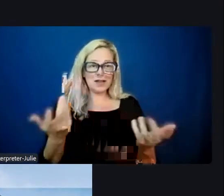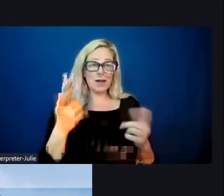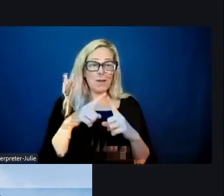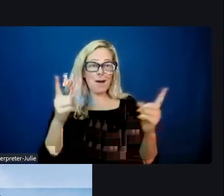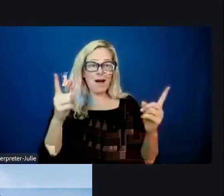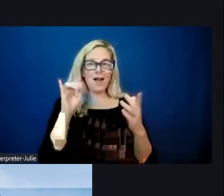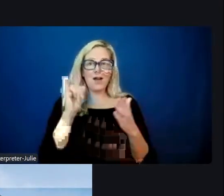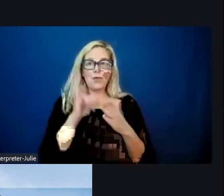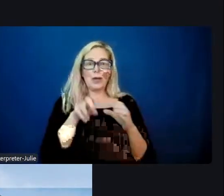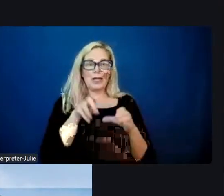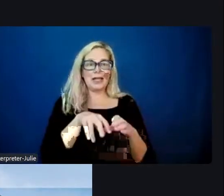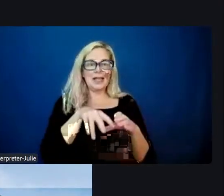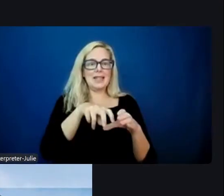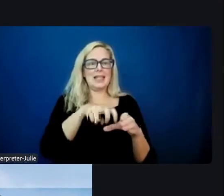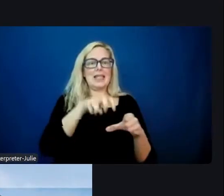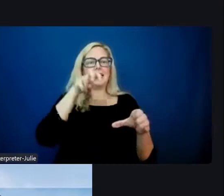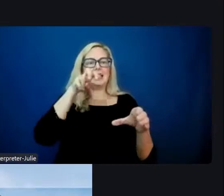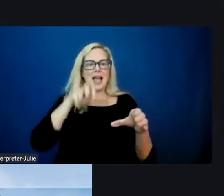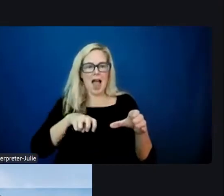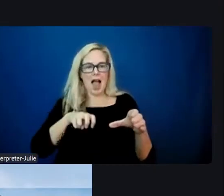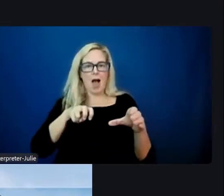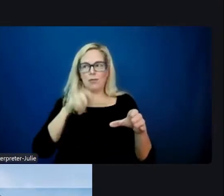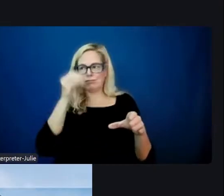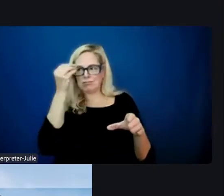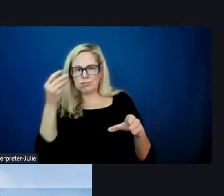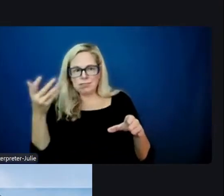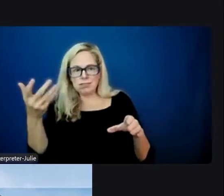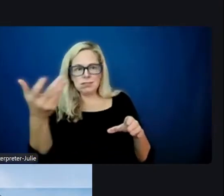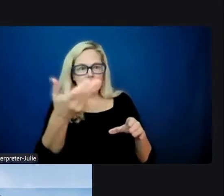the more it becomes part, even if it is the choir's narrative,